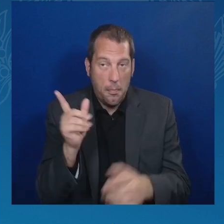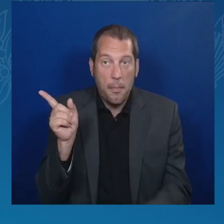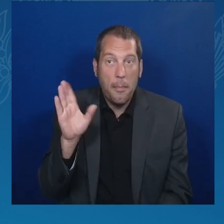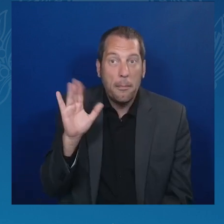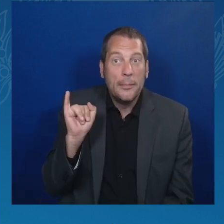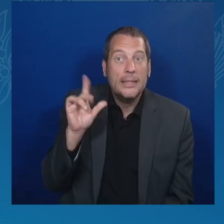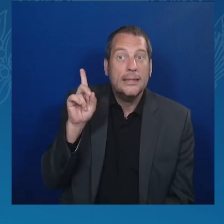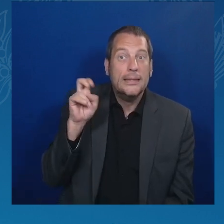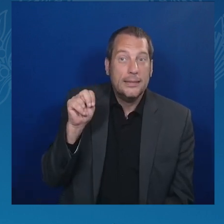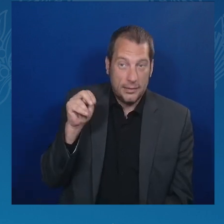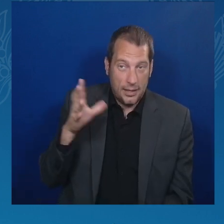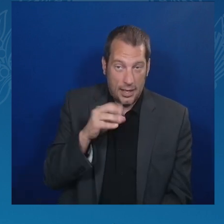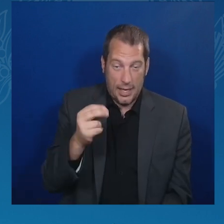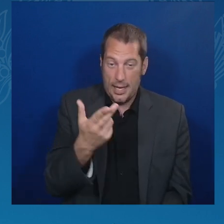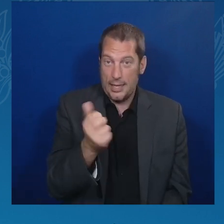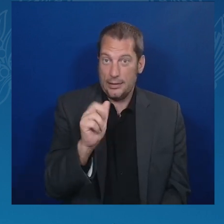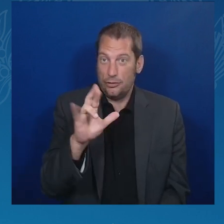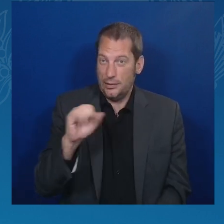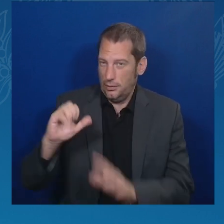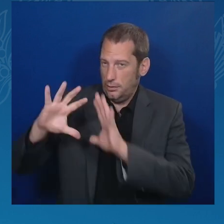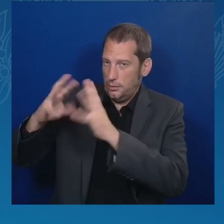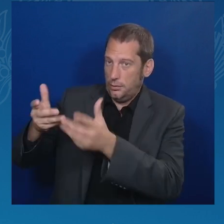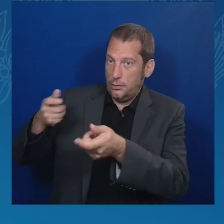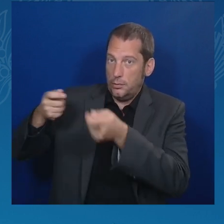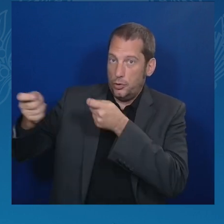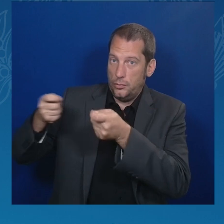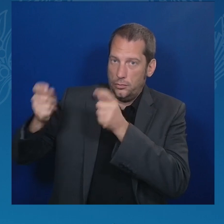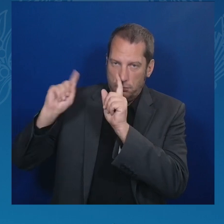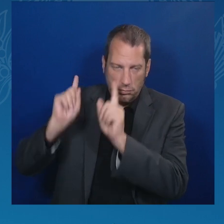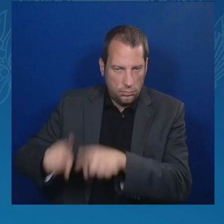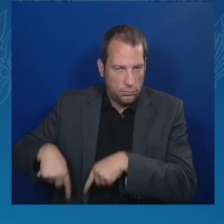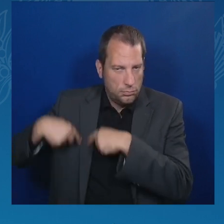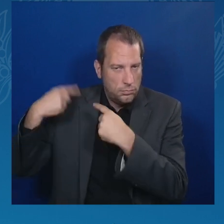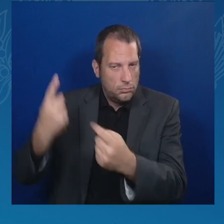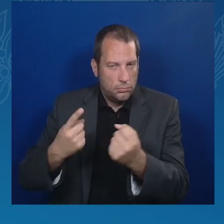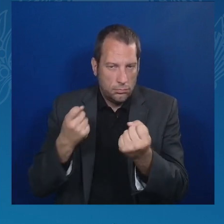has always our back and supported our union.